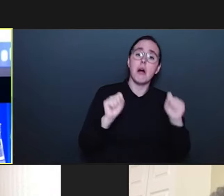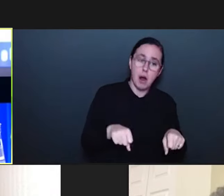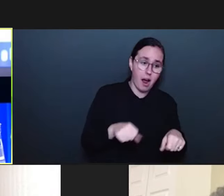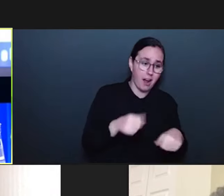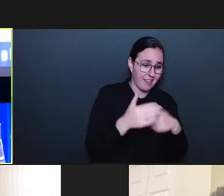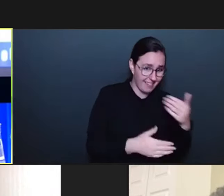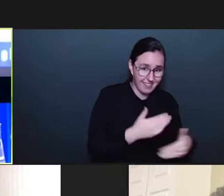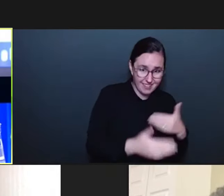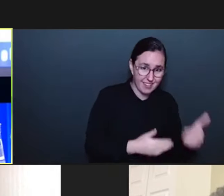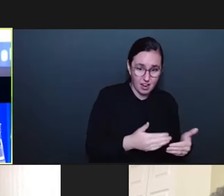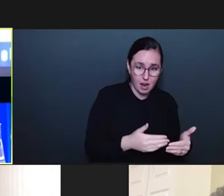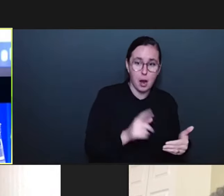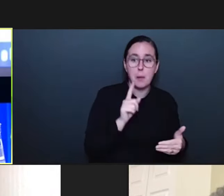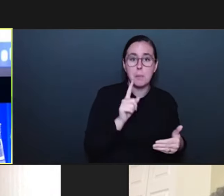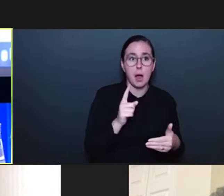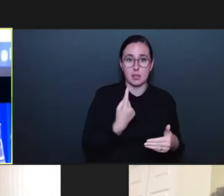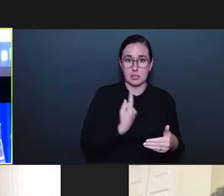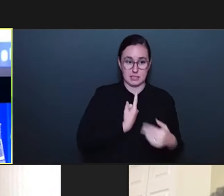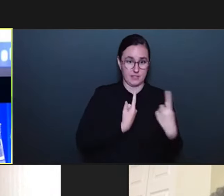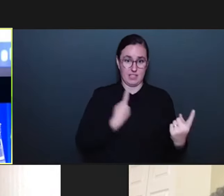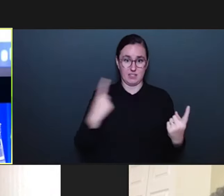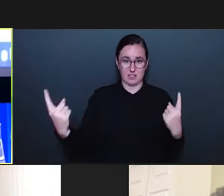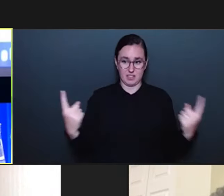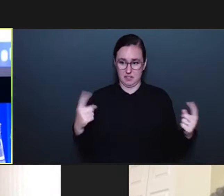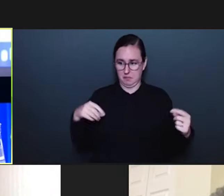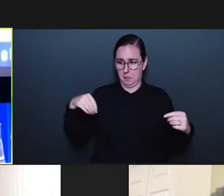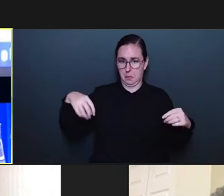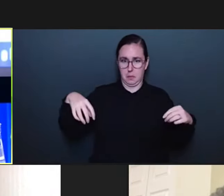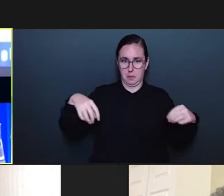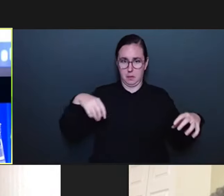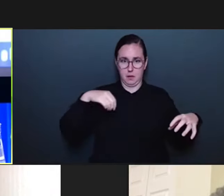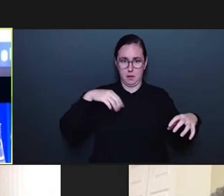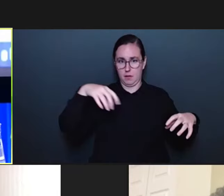because of course you're in Africa, you cannot perhaps deliver a regional project.